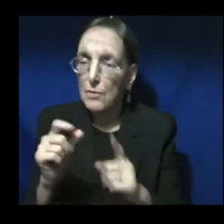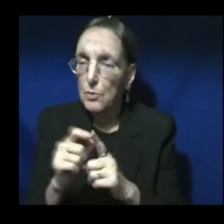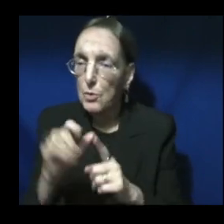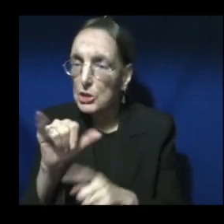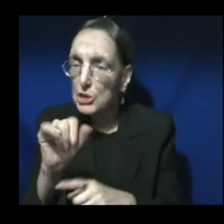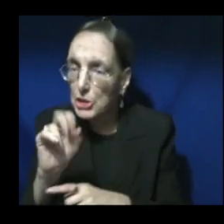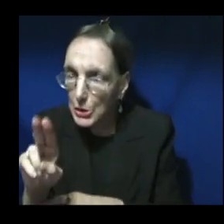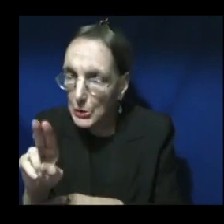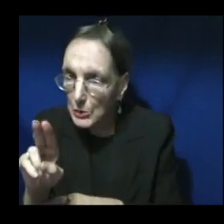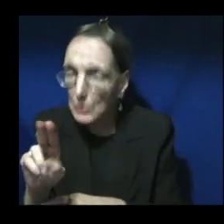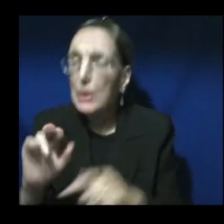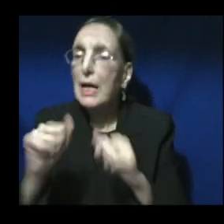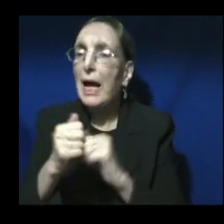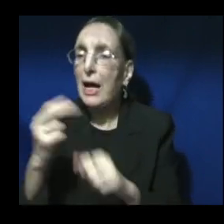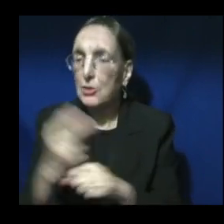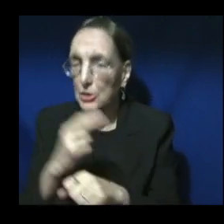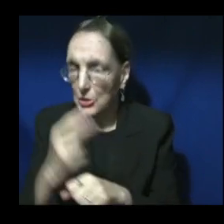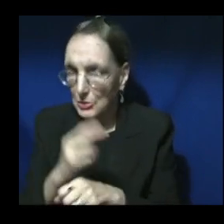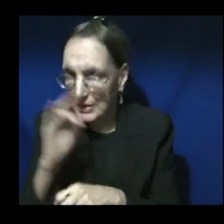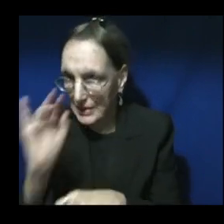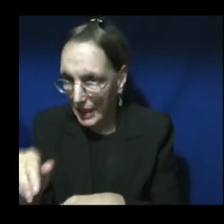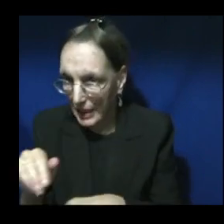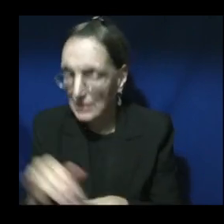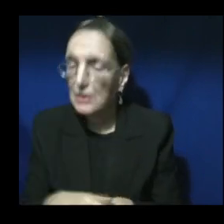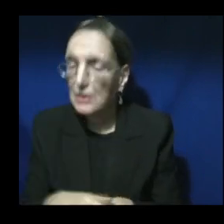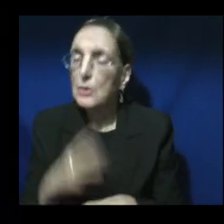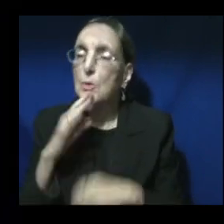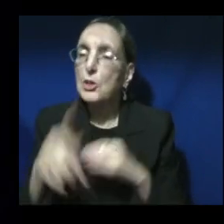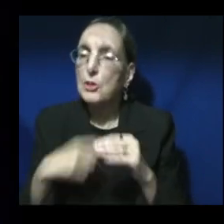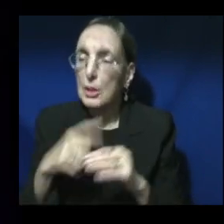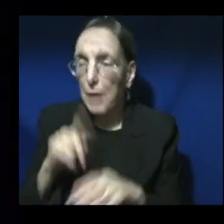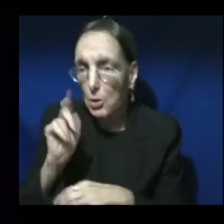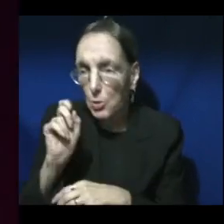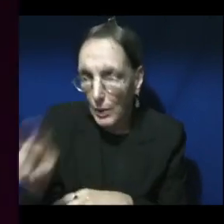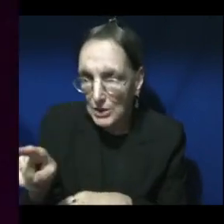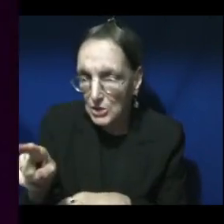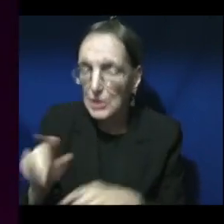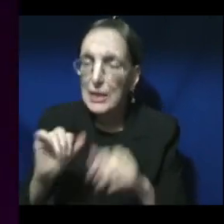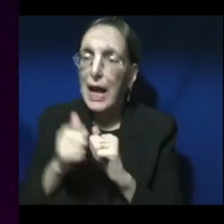right? Questions to shape conversations, to direct attention, to encourage action. And we